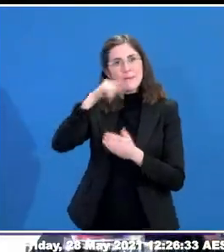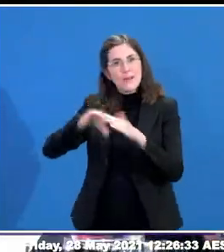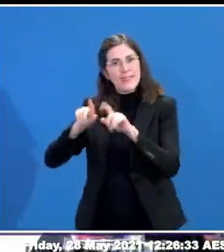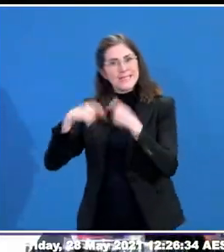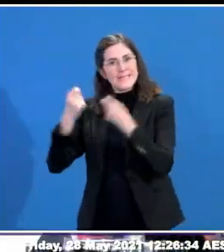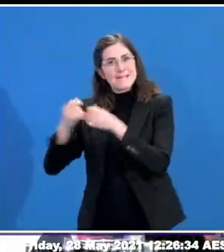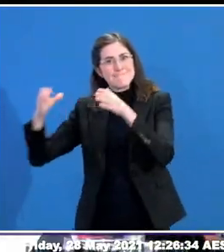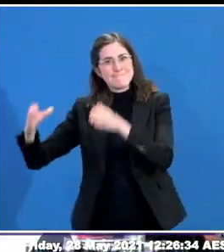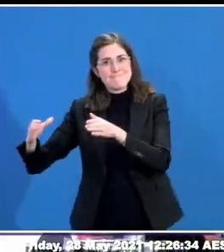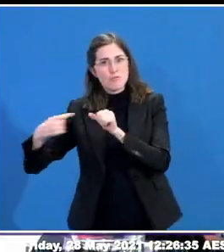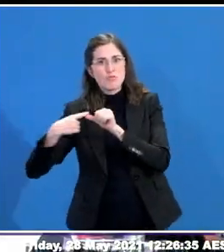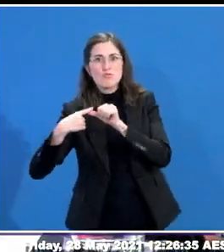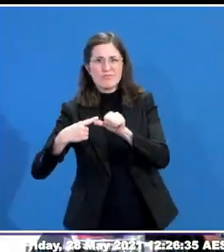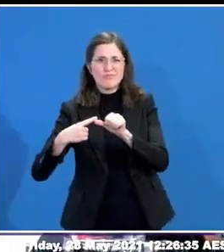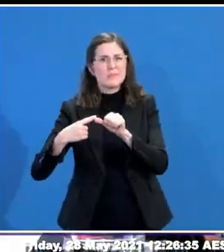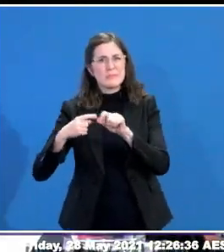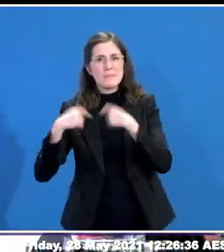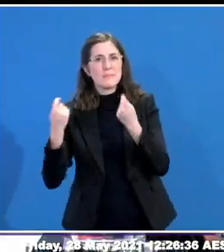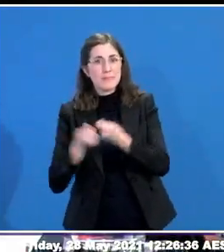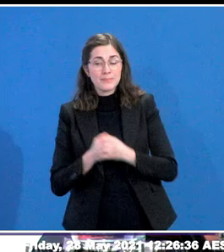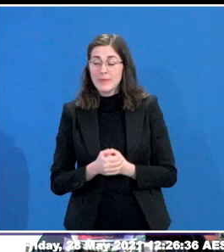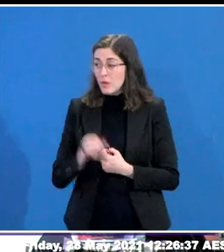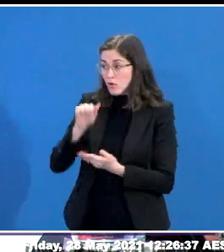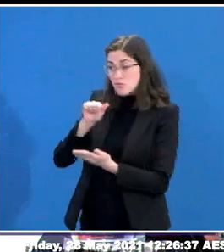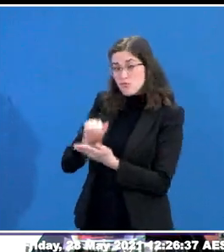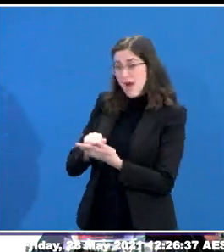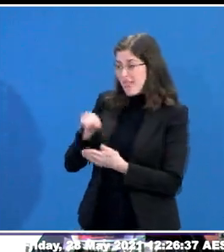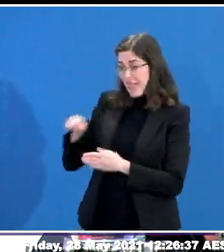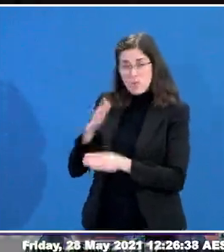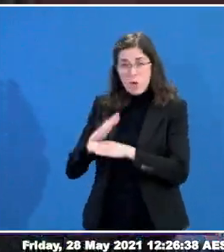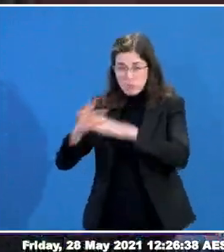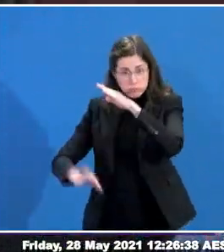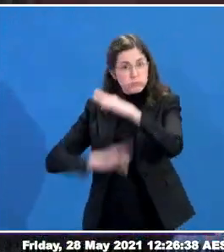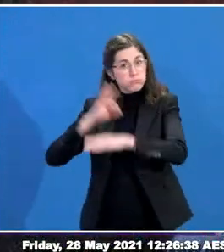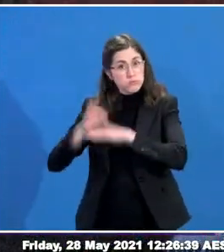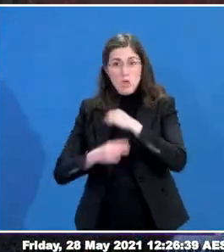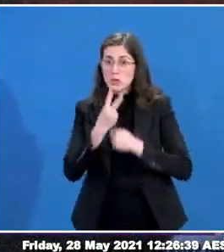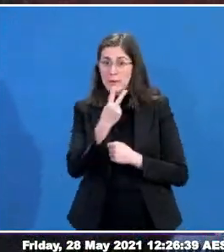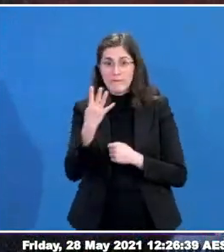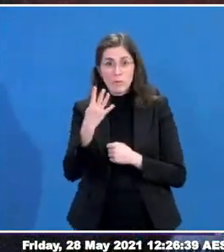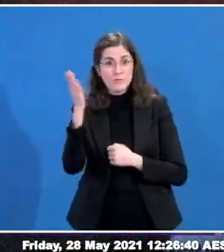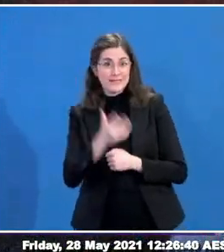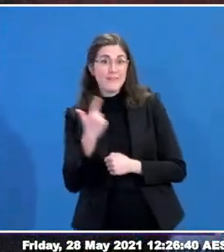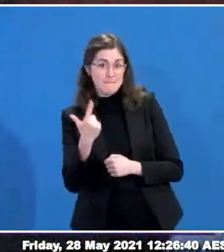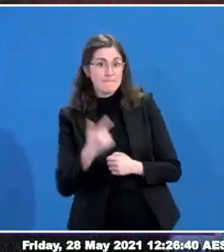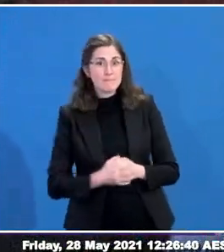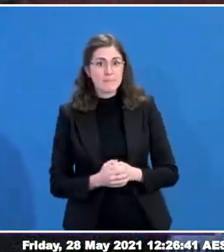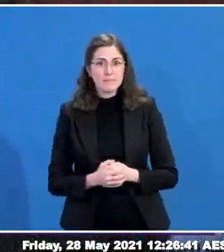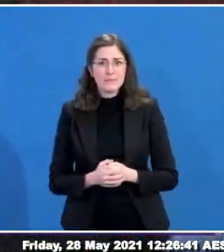And that is a 24-hour-a-day service. And there is a response team symbol; do you see that?